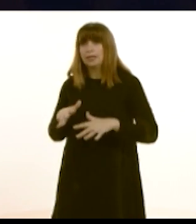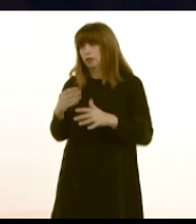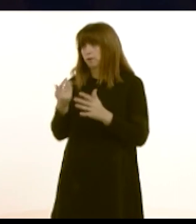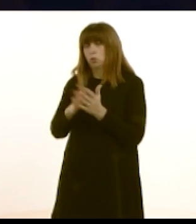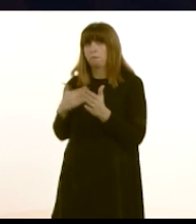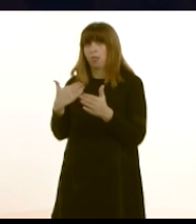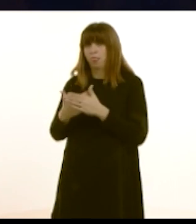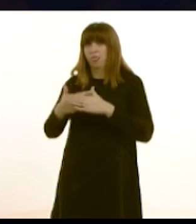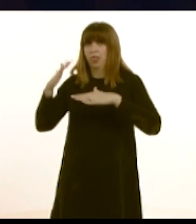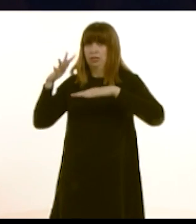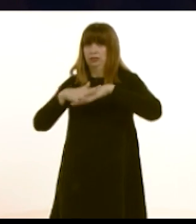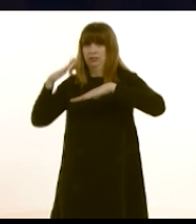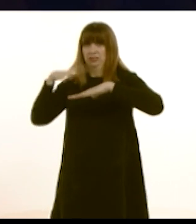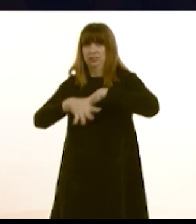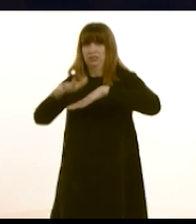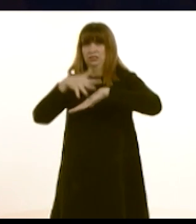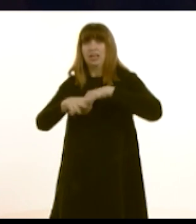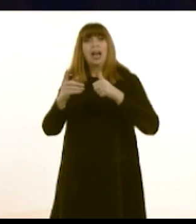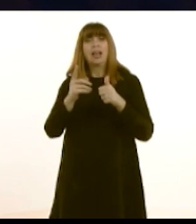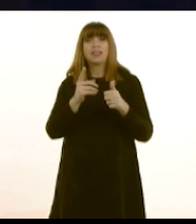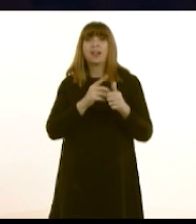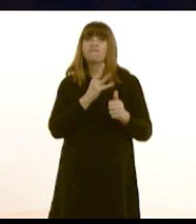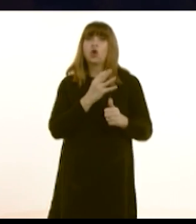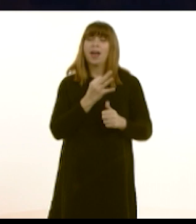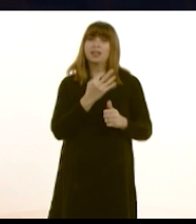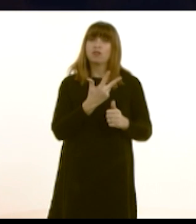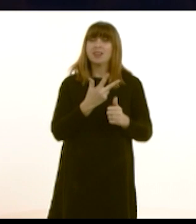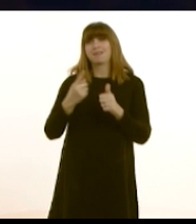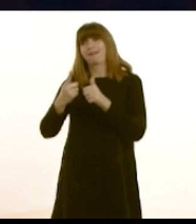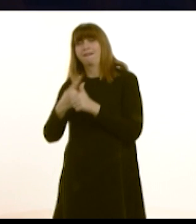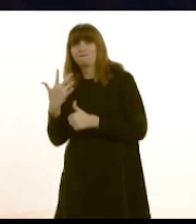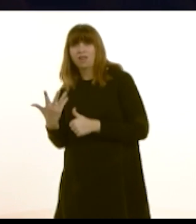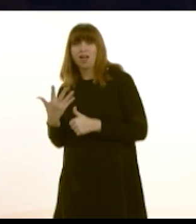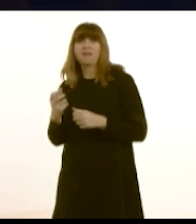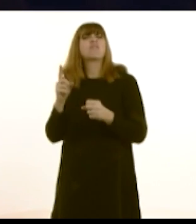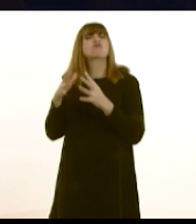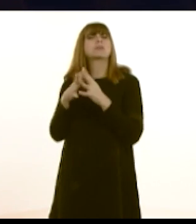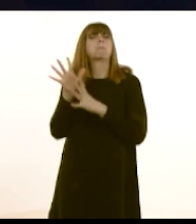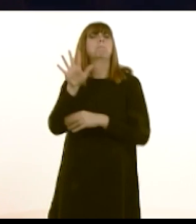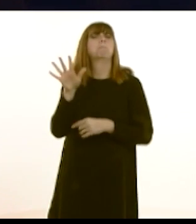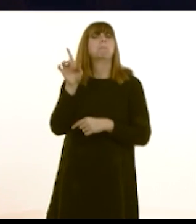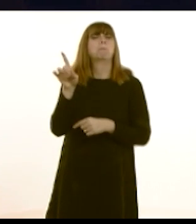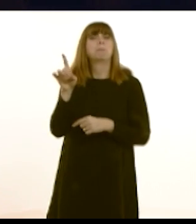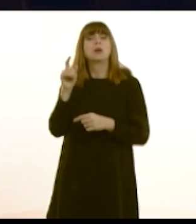But, also, the A483, the Wrexham bypass, and the A5 also have either been closed temporarily